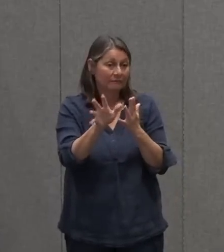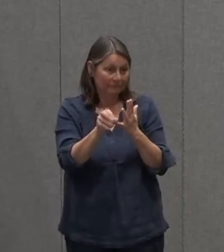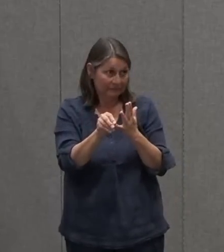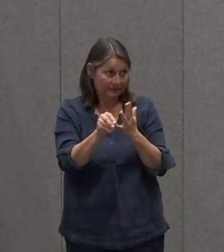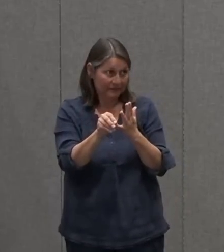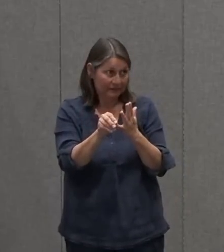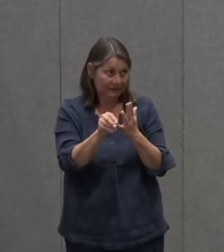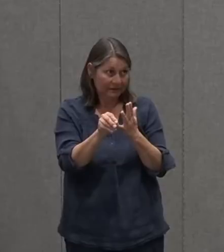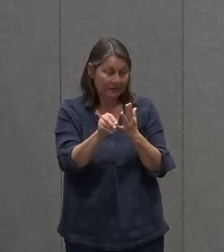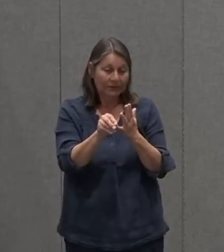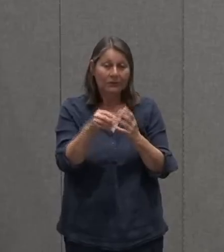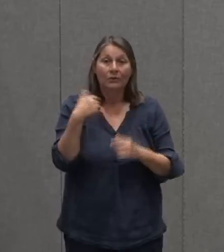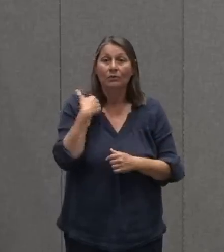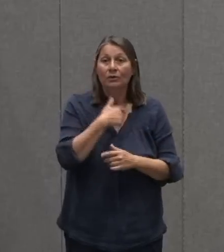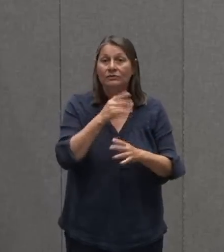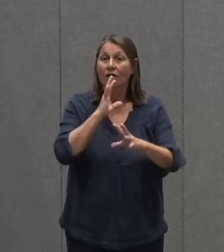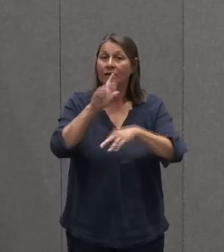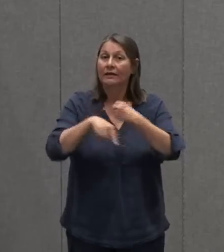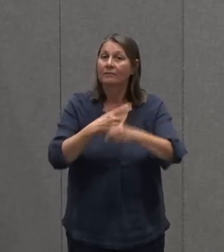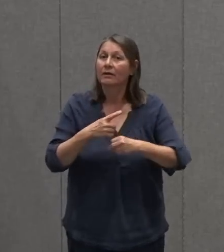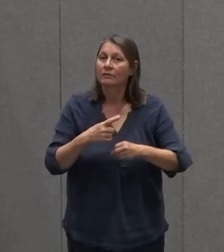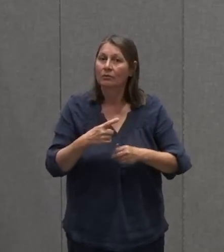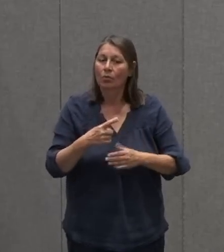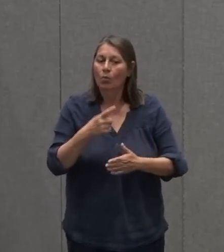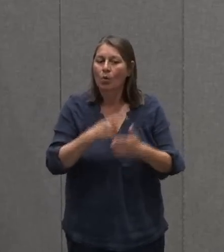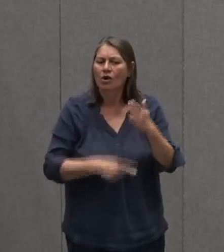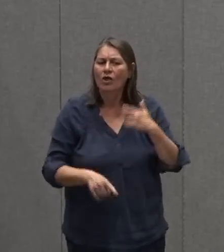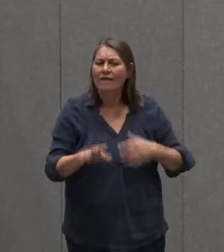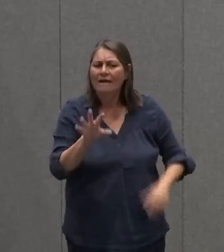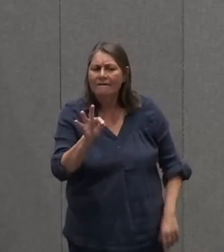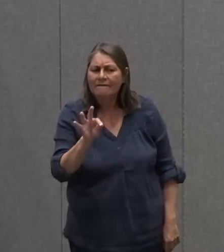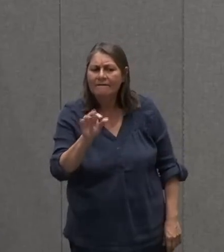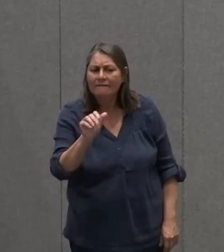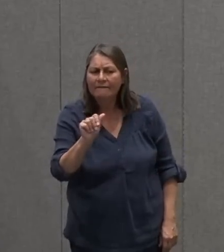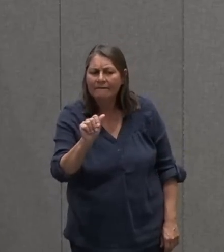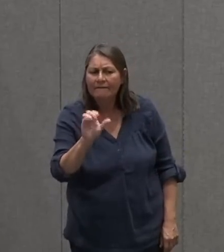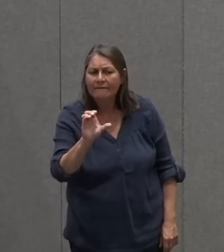we are talking about what are the factors of ten.